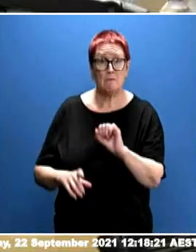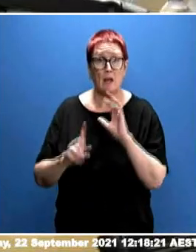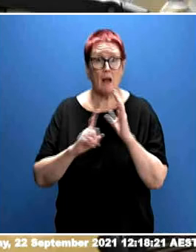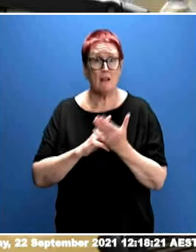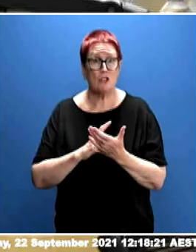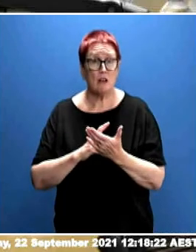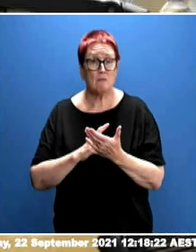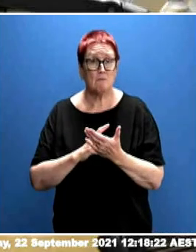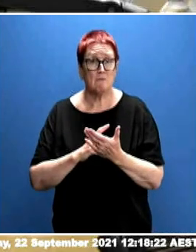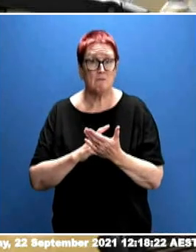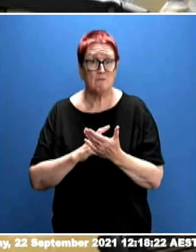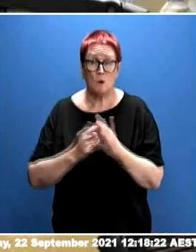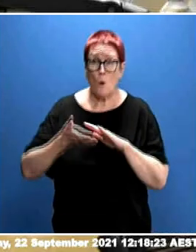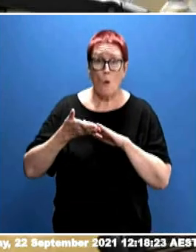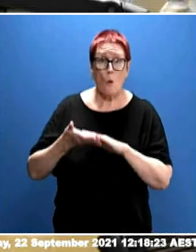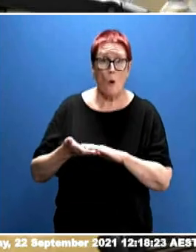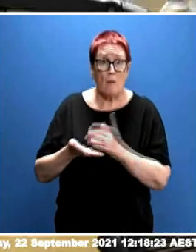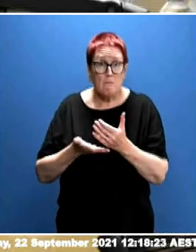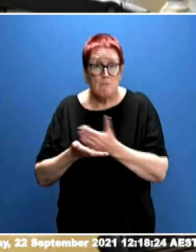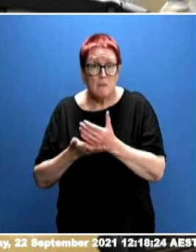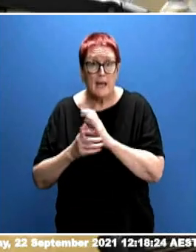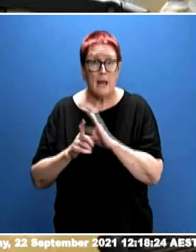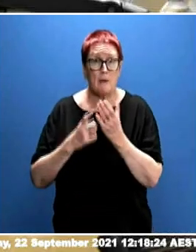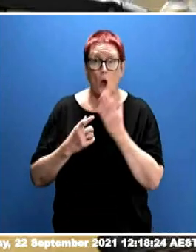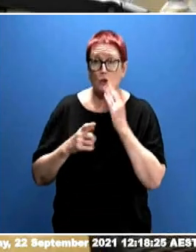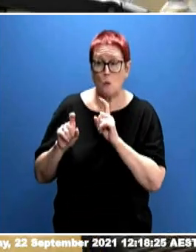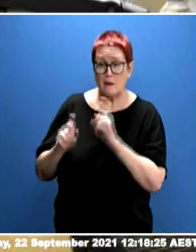to be maintained for children during their stay there?